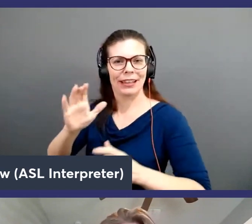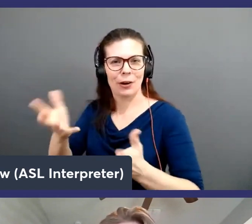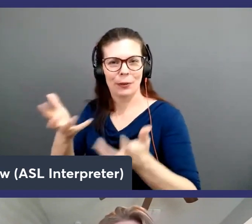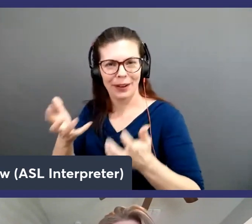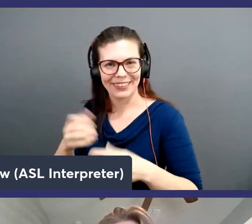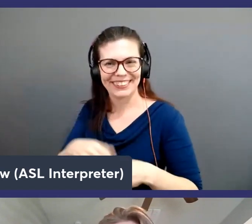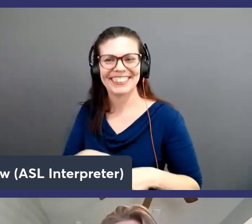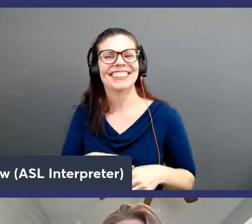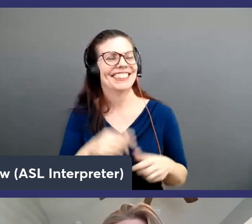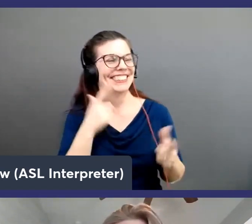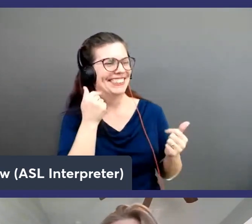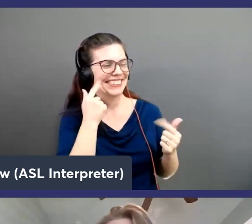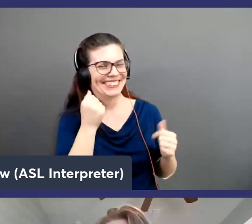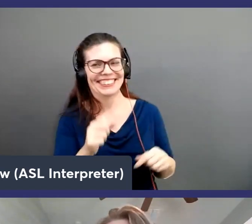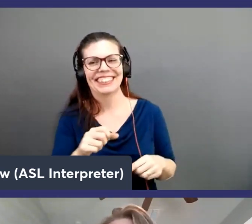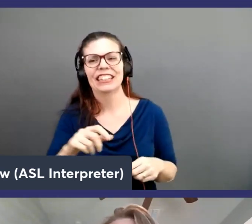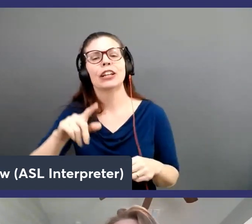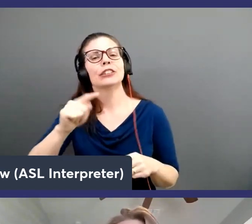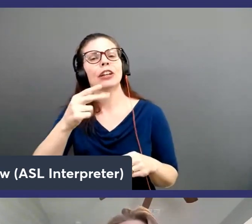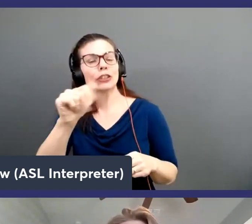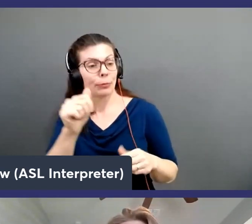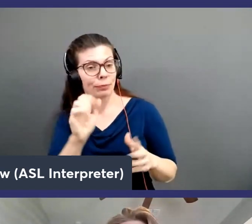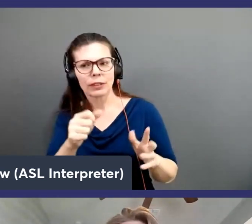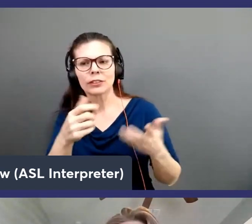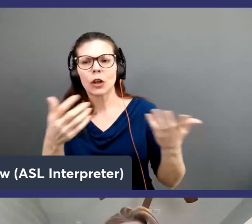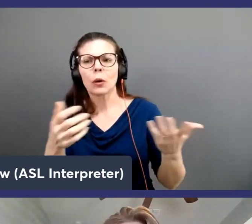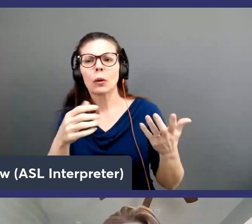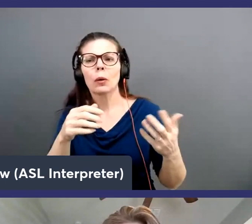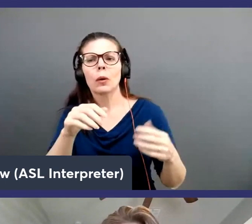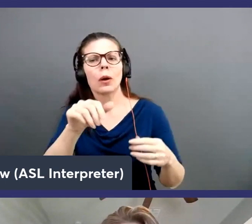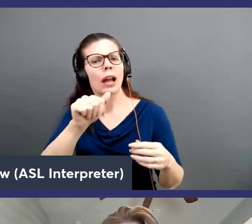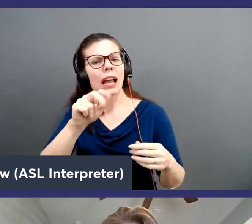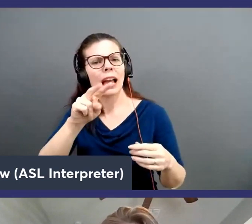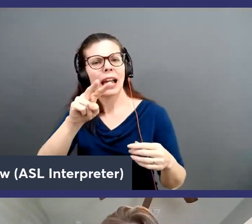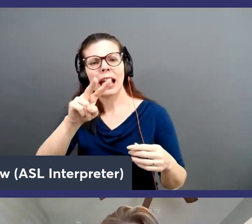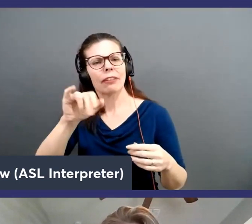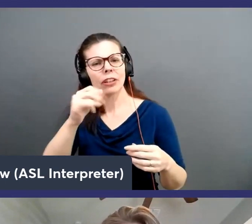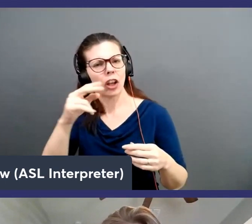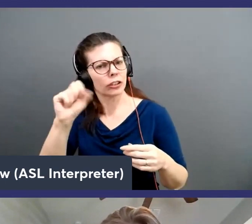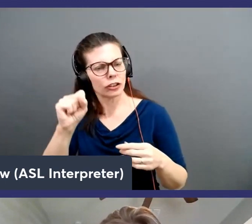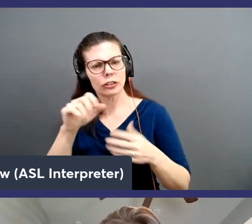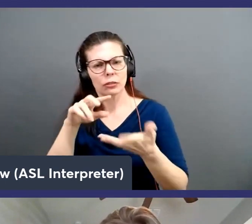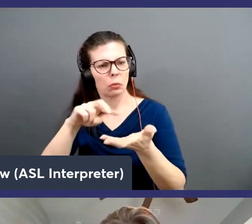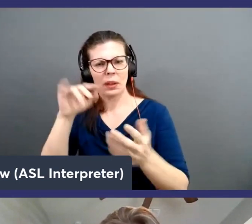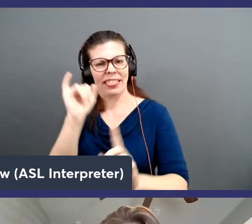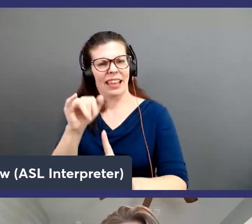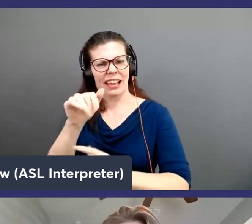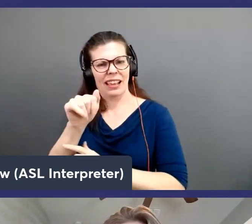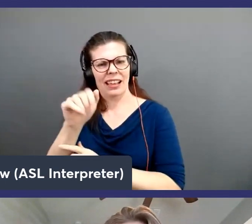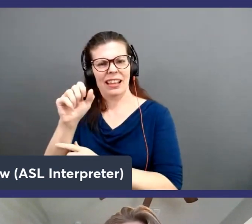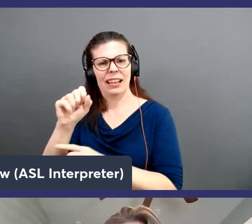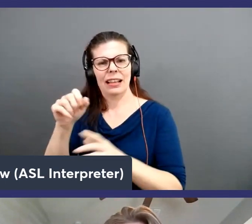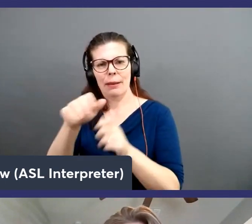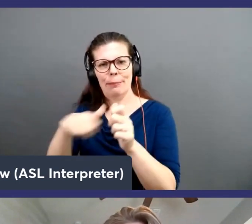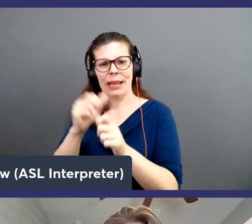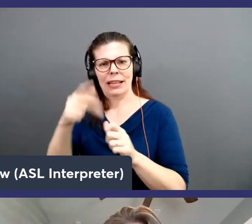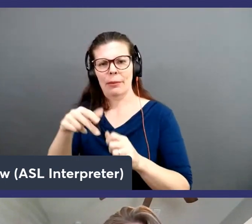Yeah. So, Avinash, what is AWS Backup for S3? Can you tell us a little more about it? Sure.